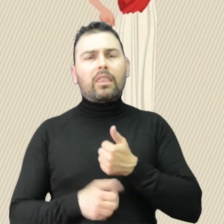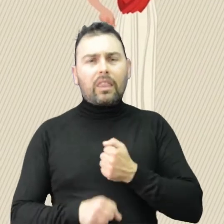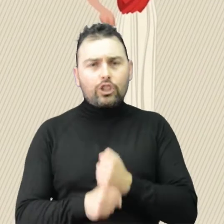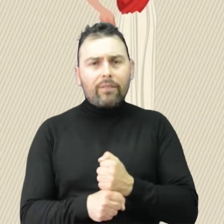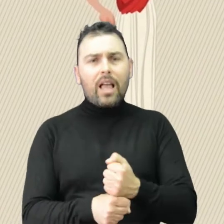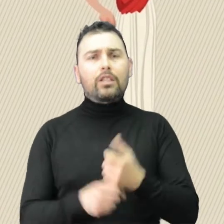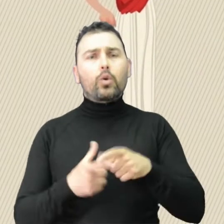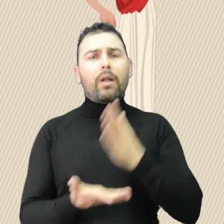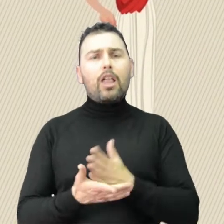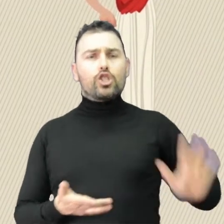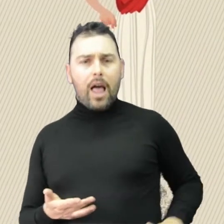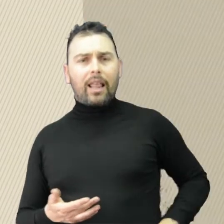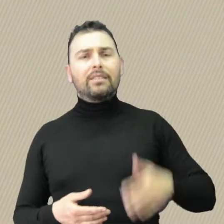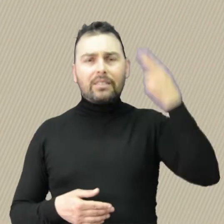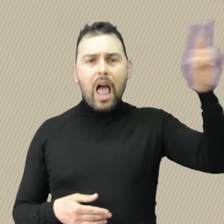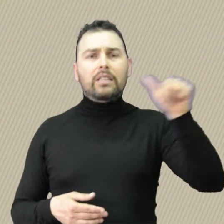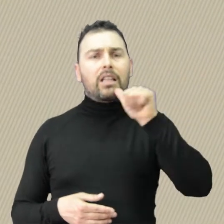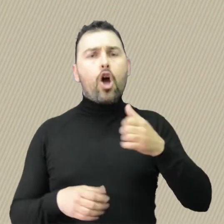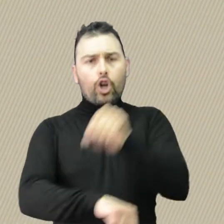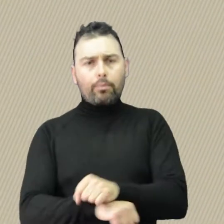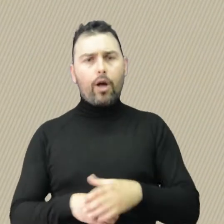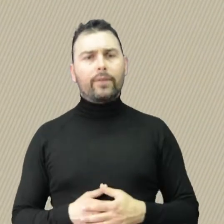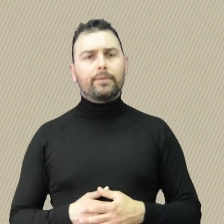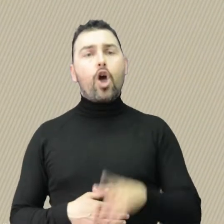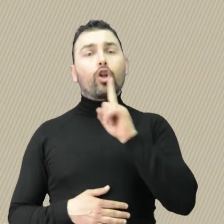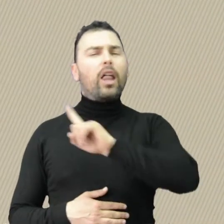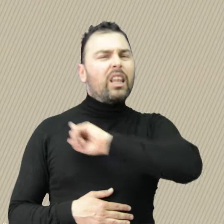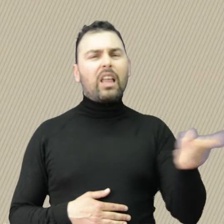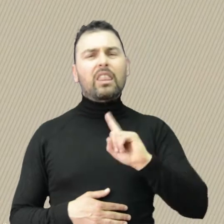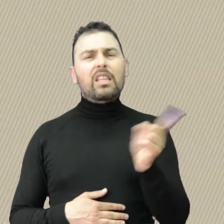That allowed only free citizens to make decisions by means of voting.